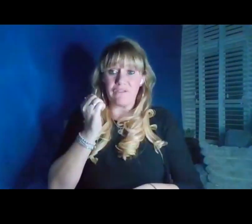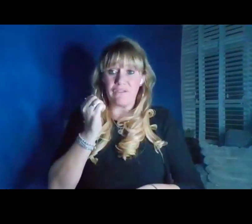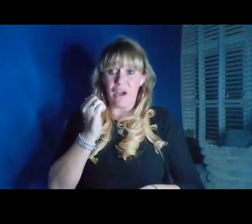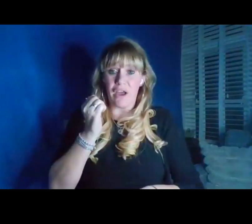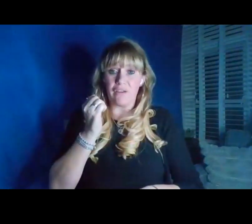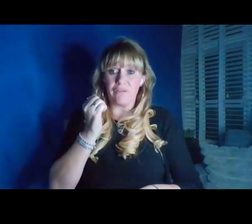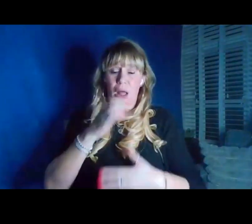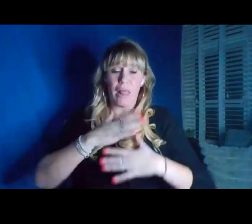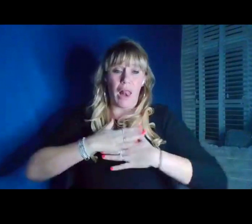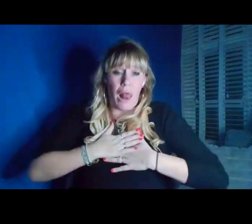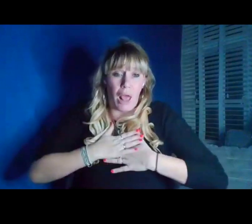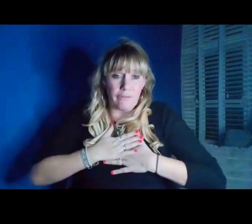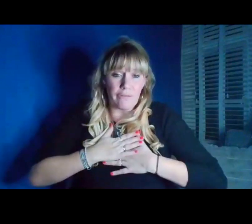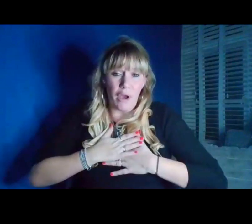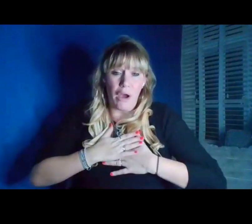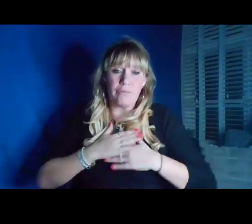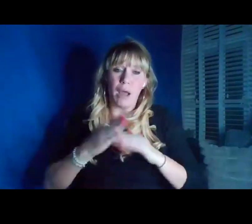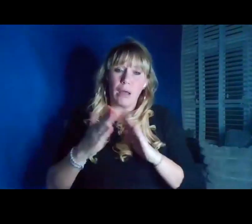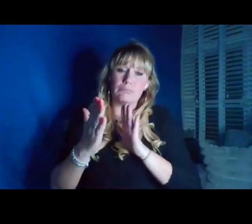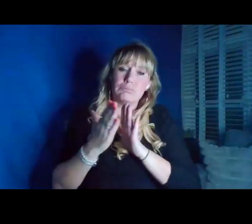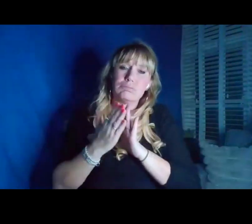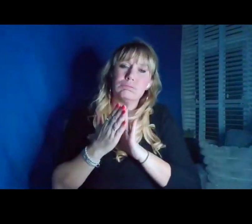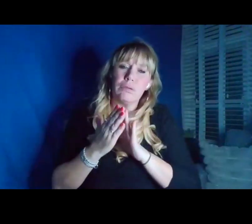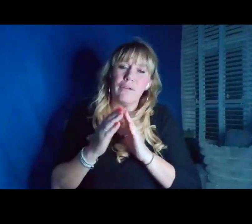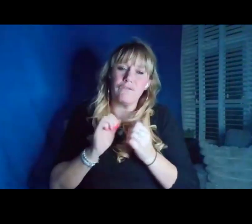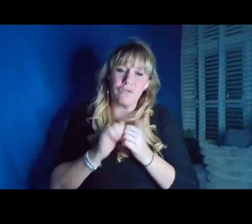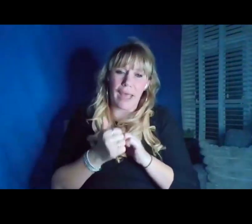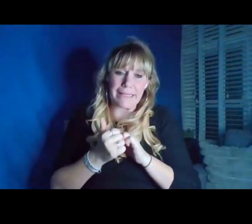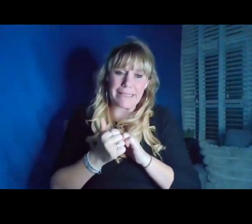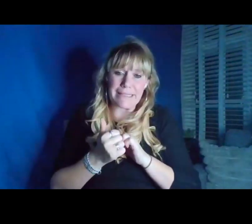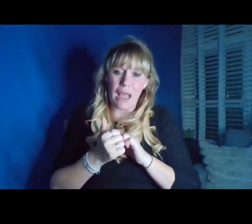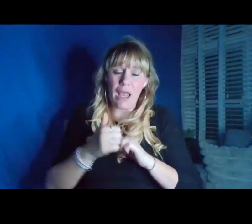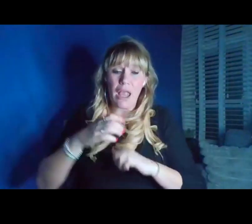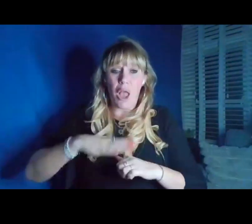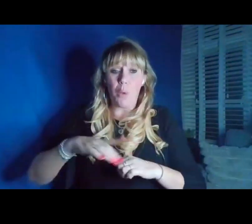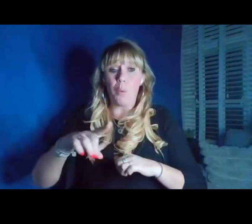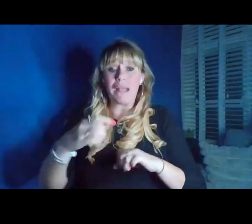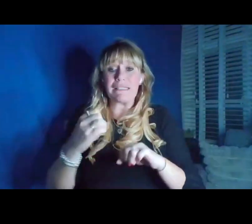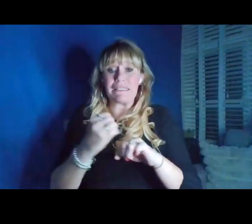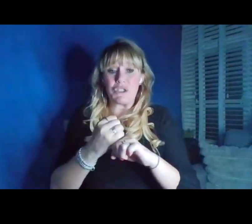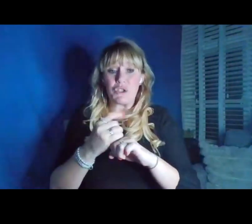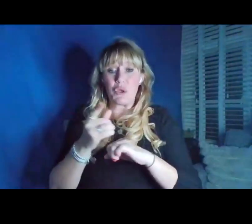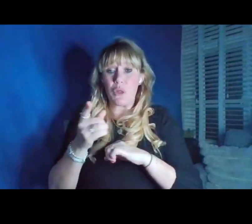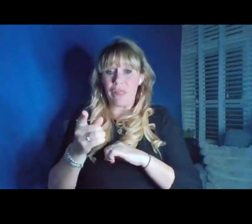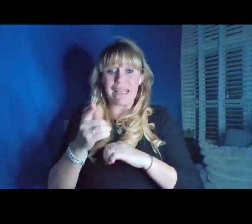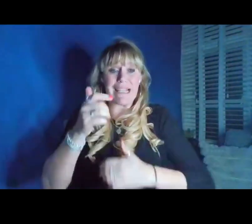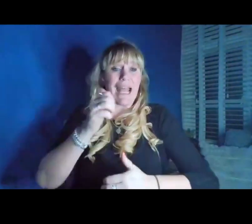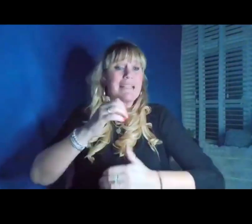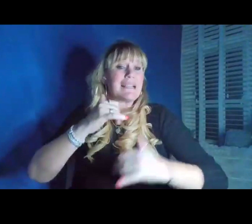more than anything, I wanted to do this as a celebration.